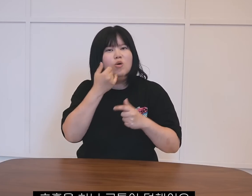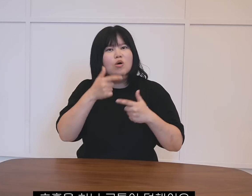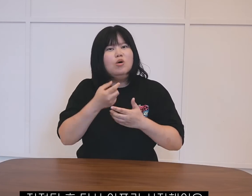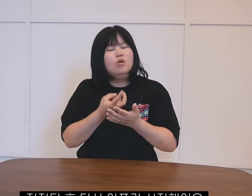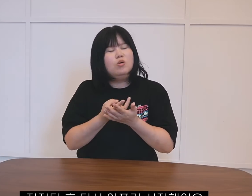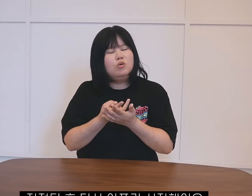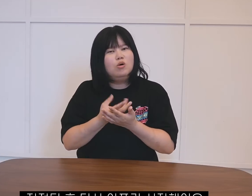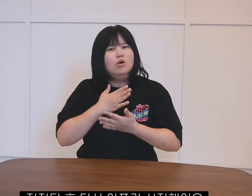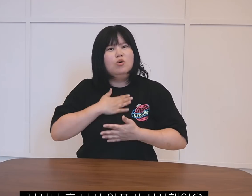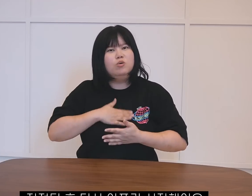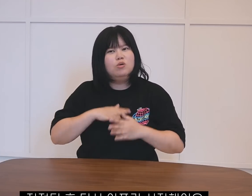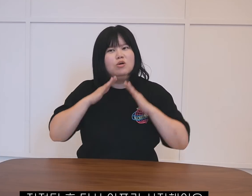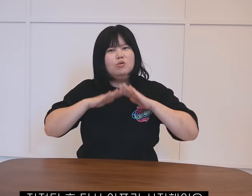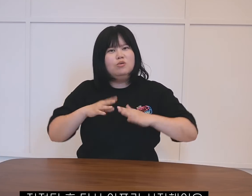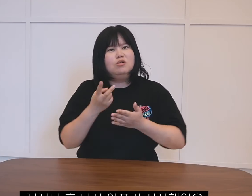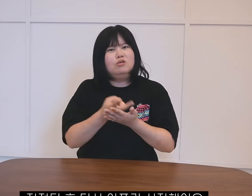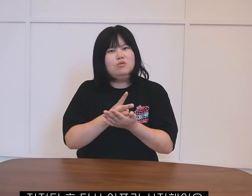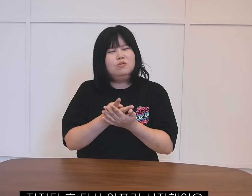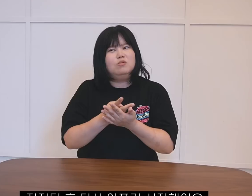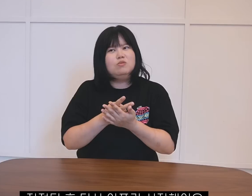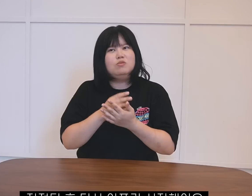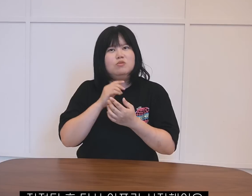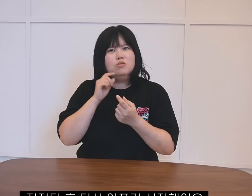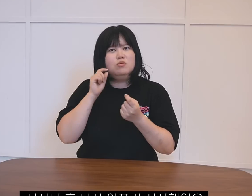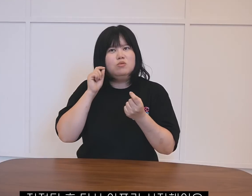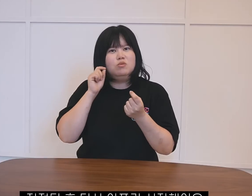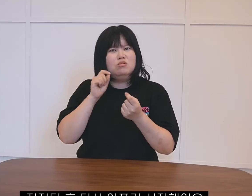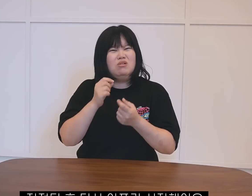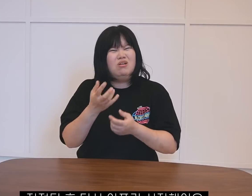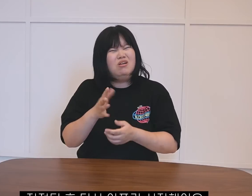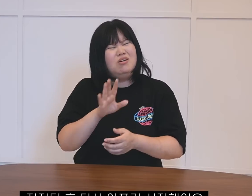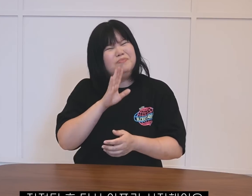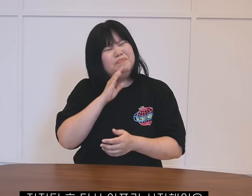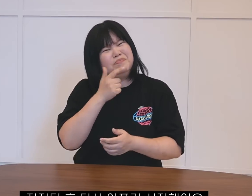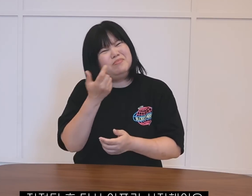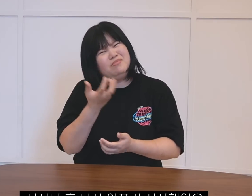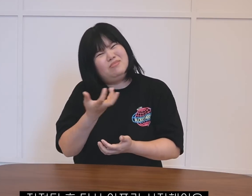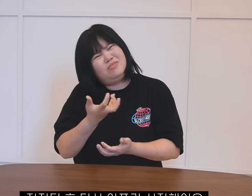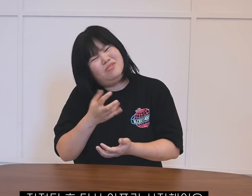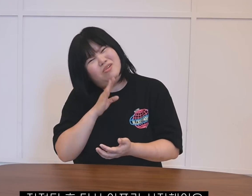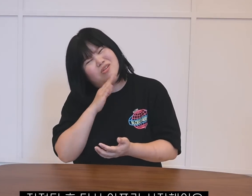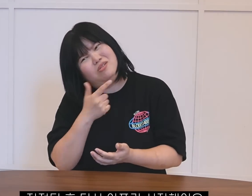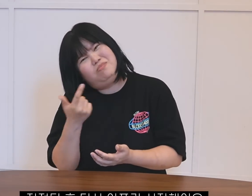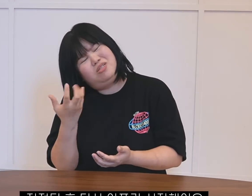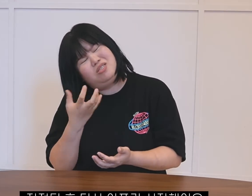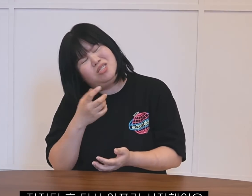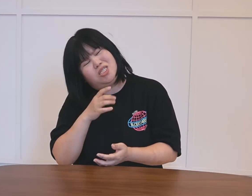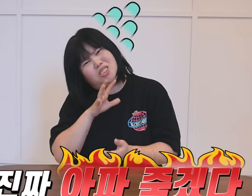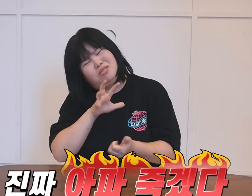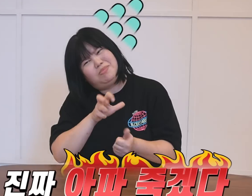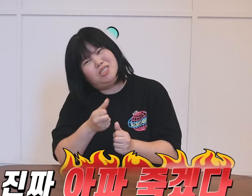it started hurting again. (It hurts, I'm going to die)